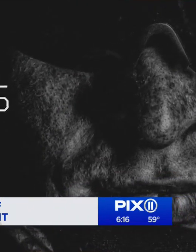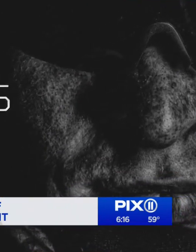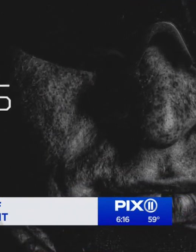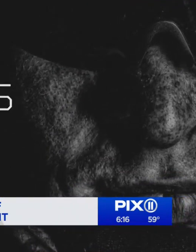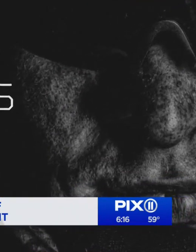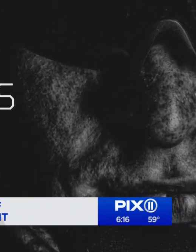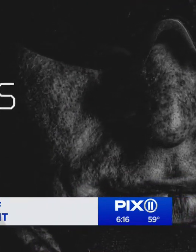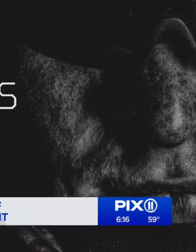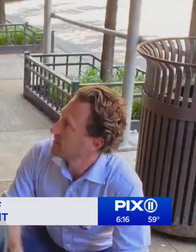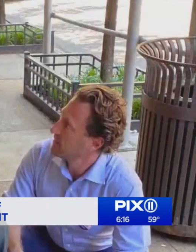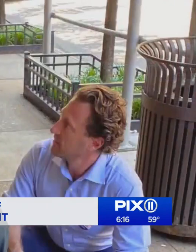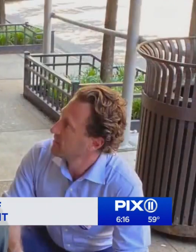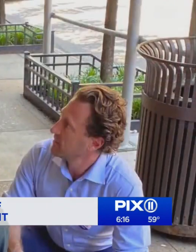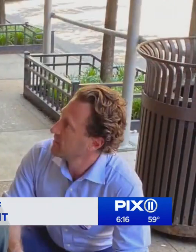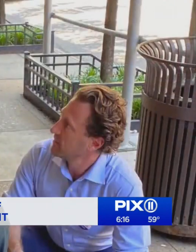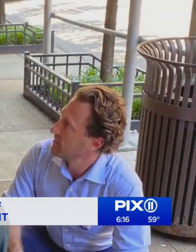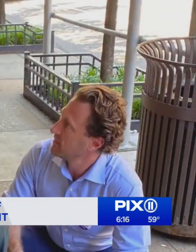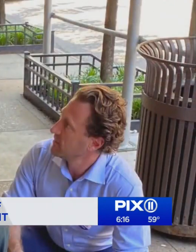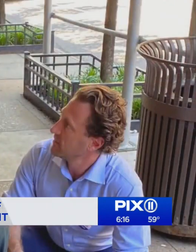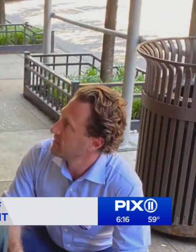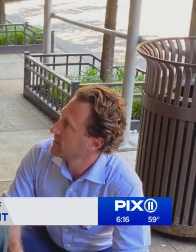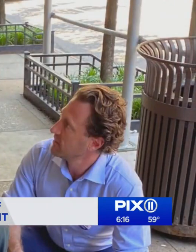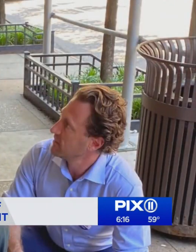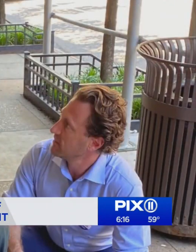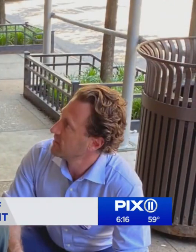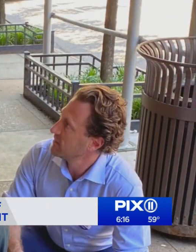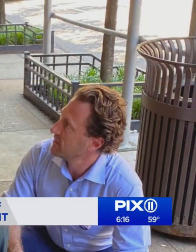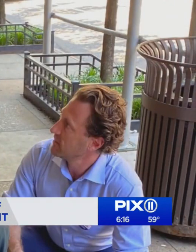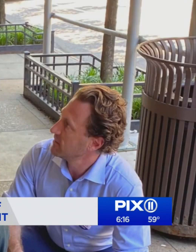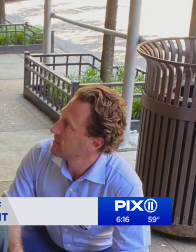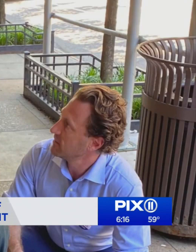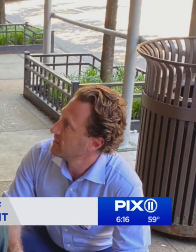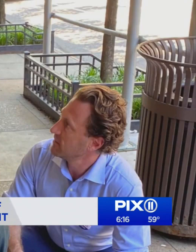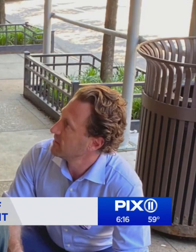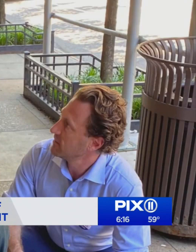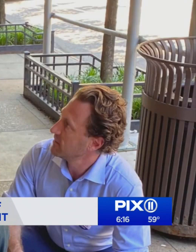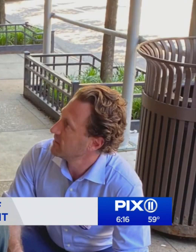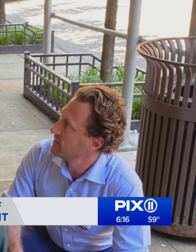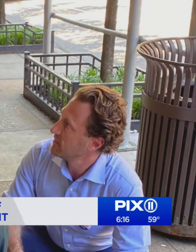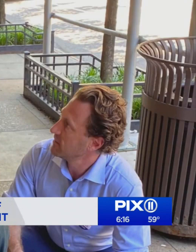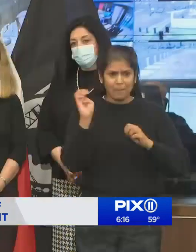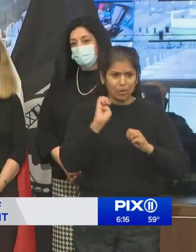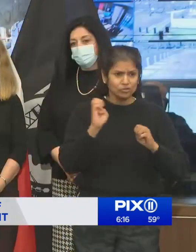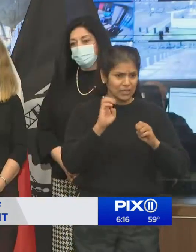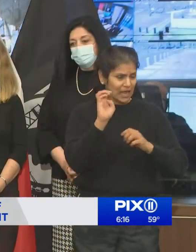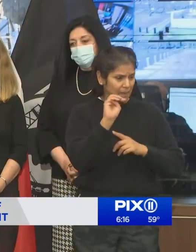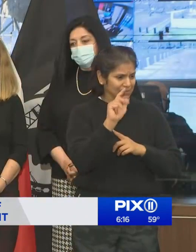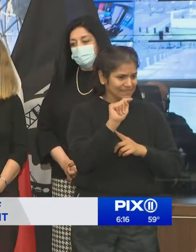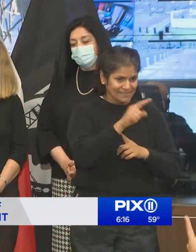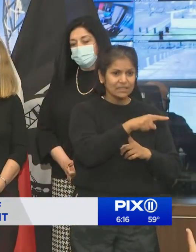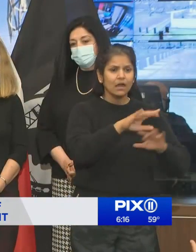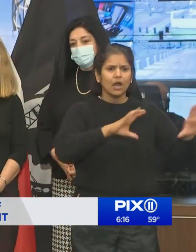decorated Marine corp's officer, come U.S. troops in Iraq soldiers after leaving the military is co-founded the